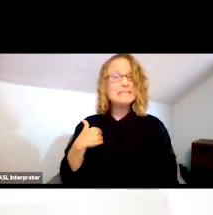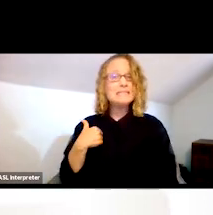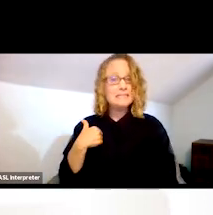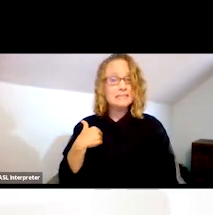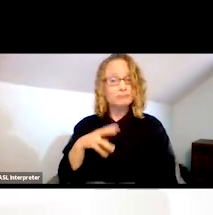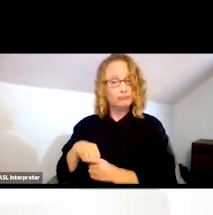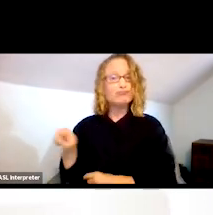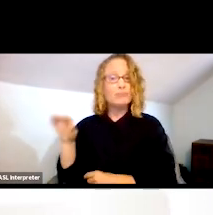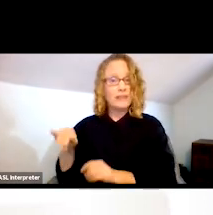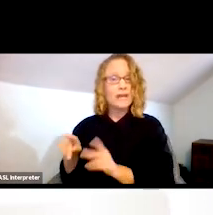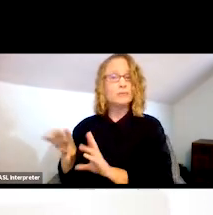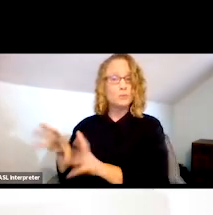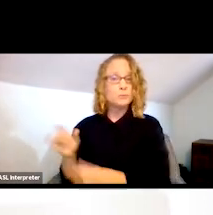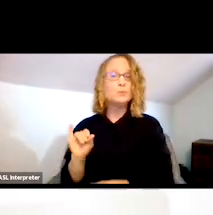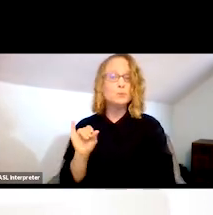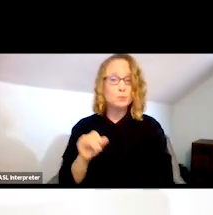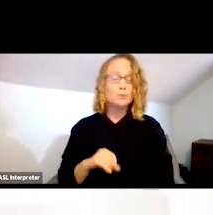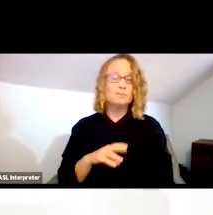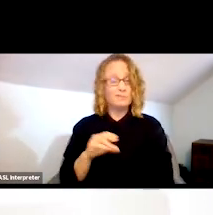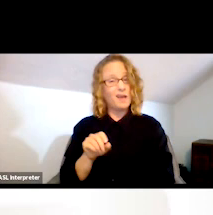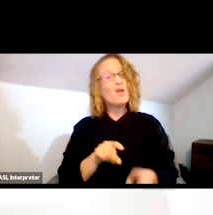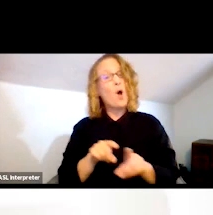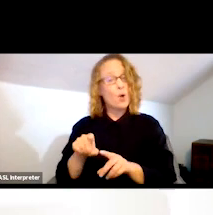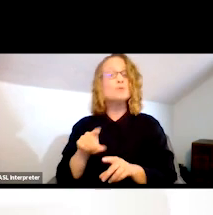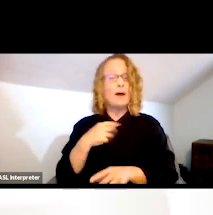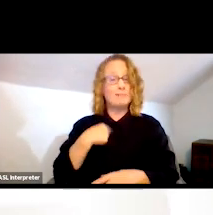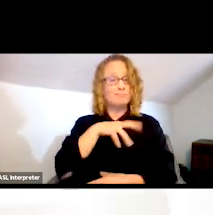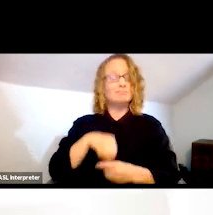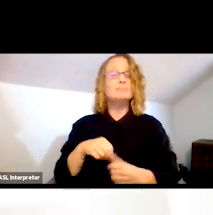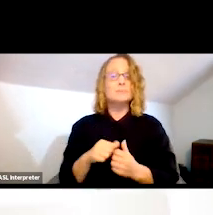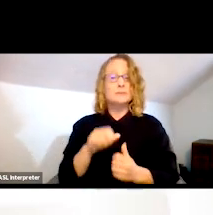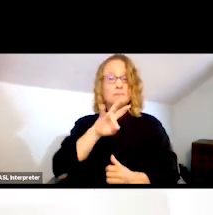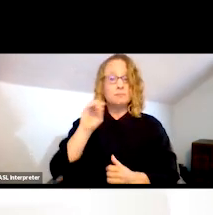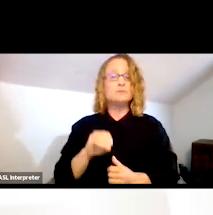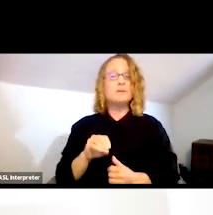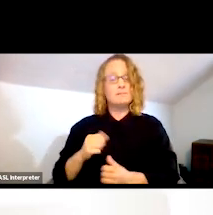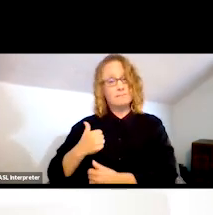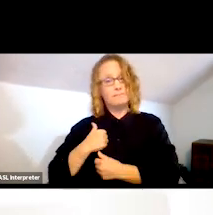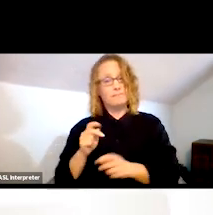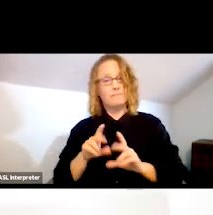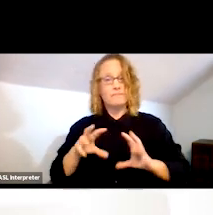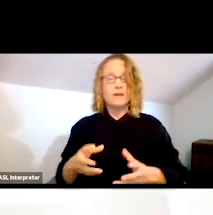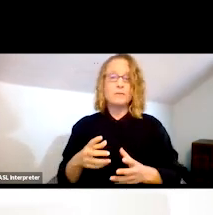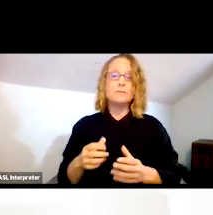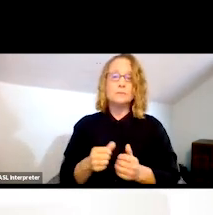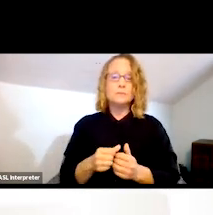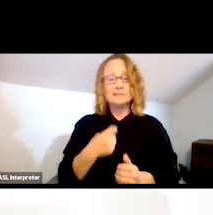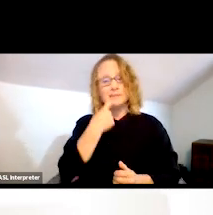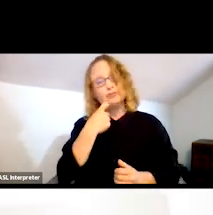I was that veteran that made up the 45% of mental illness. I was that veteran that made up the 13%